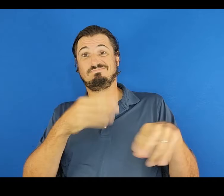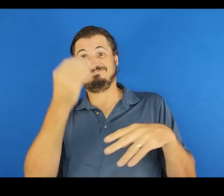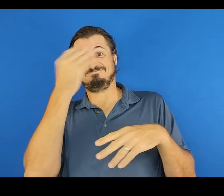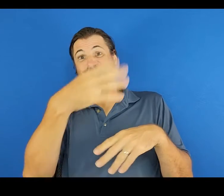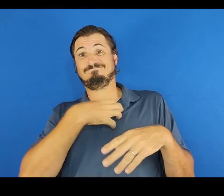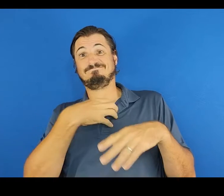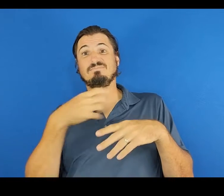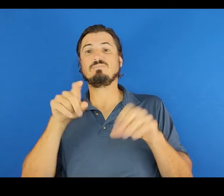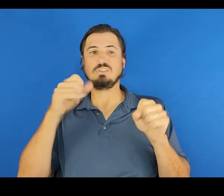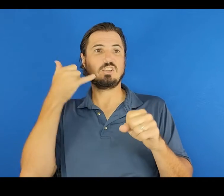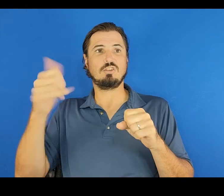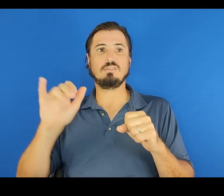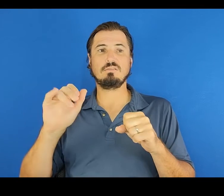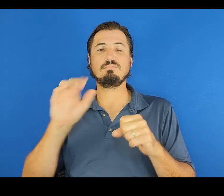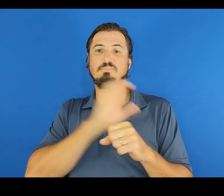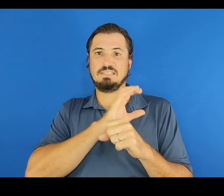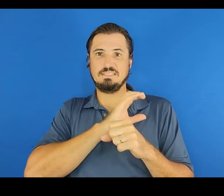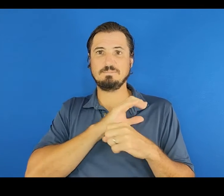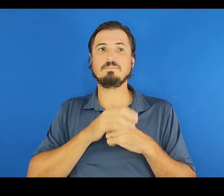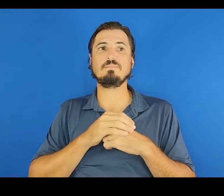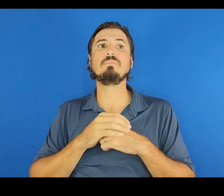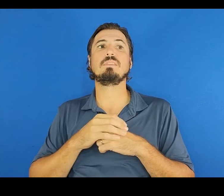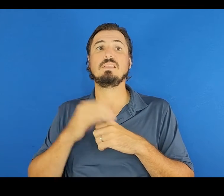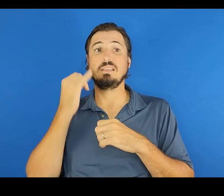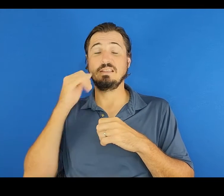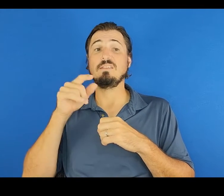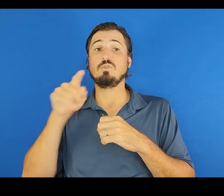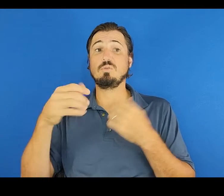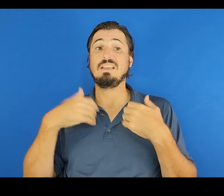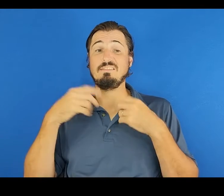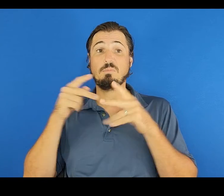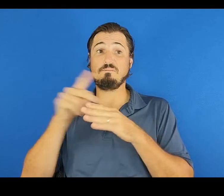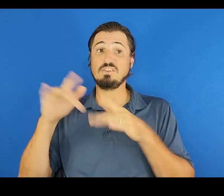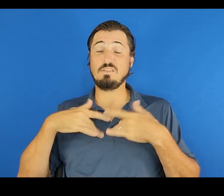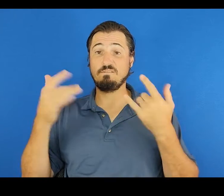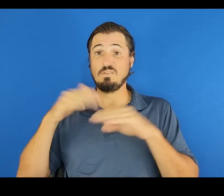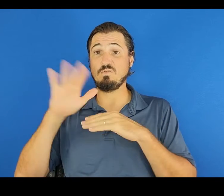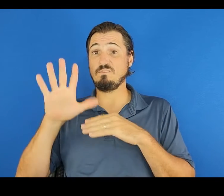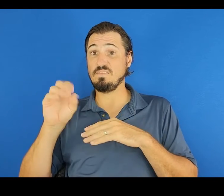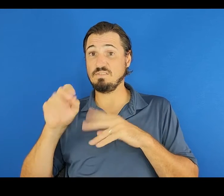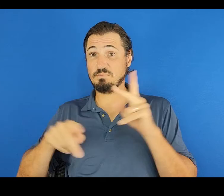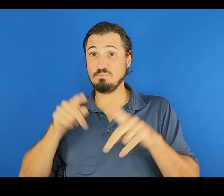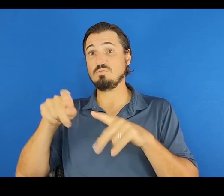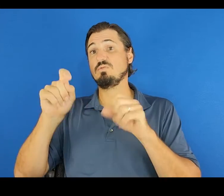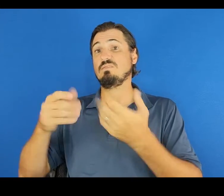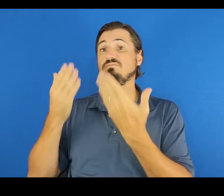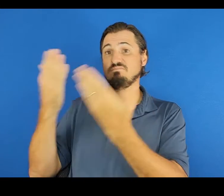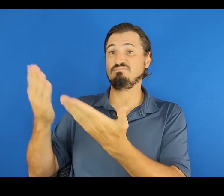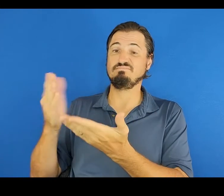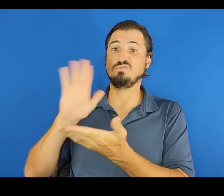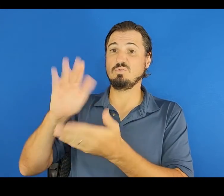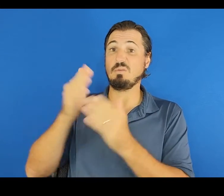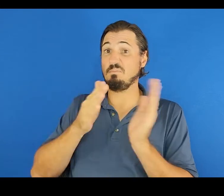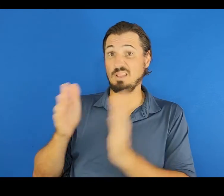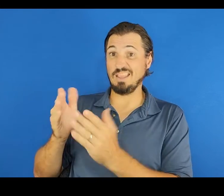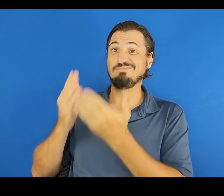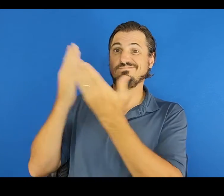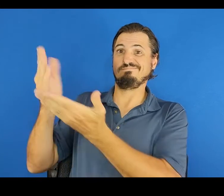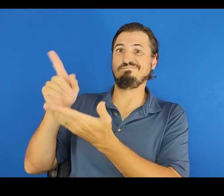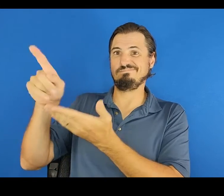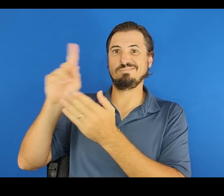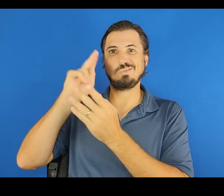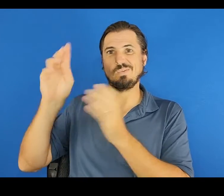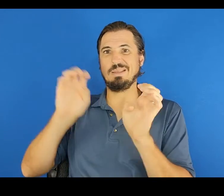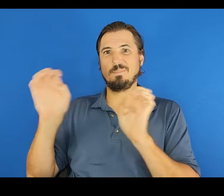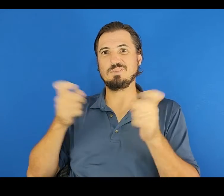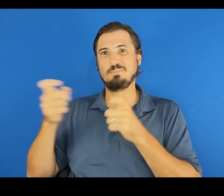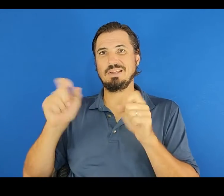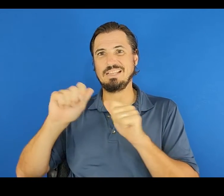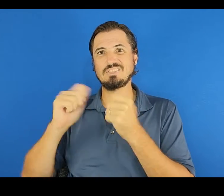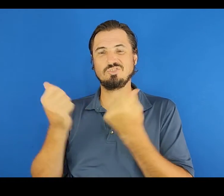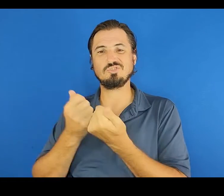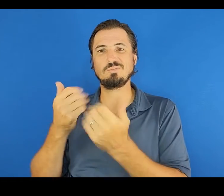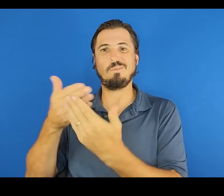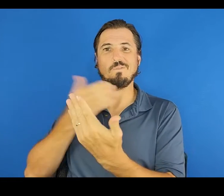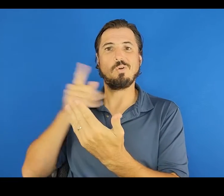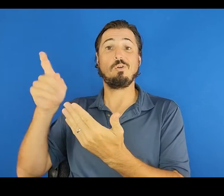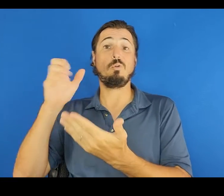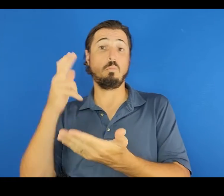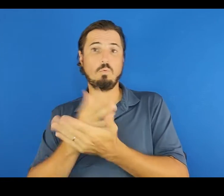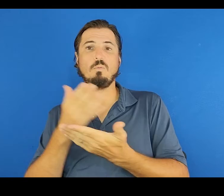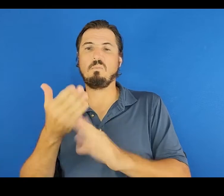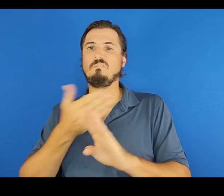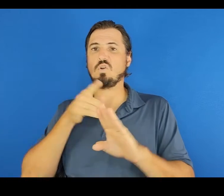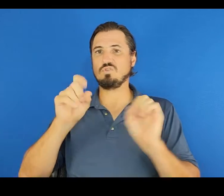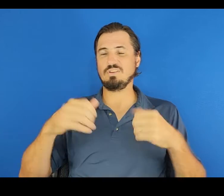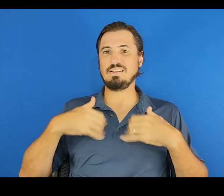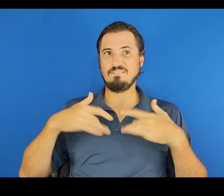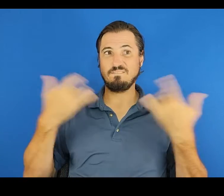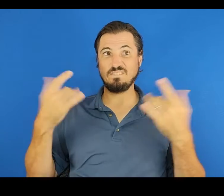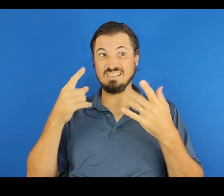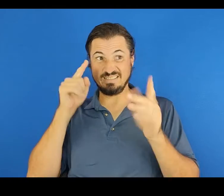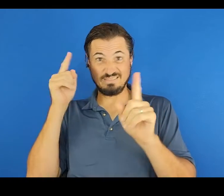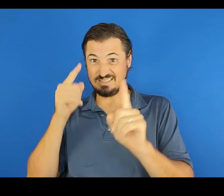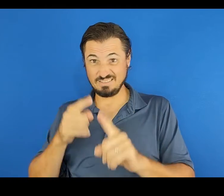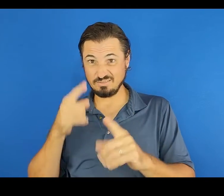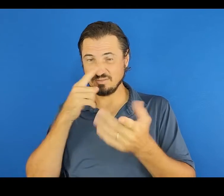Professionally organized events over 50 people must submit their safety plans to the Kauai Emergency Management Agency in advance. For details, visit Kauai.gov/COVID-19.